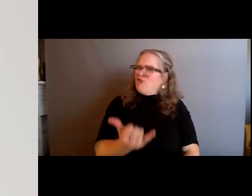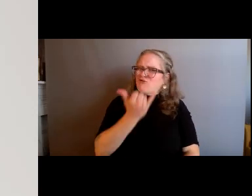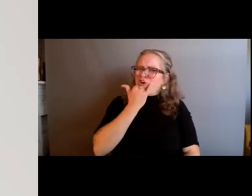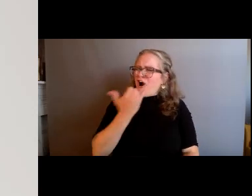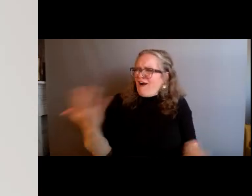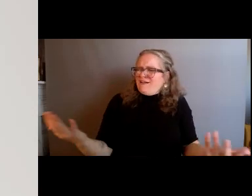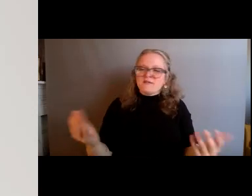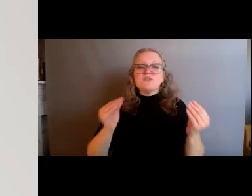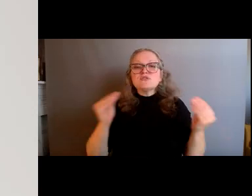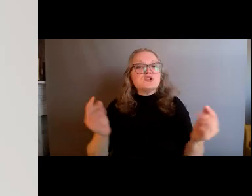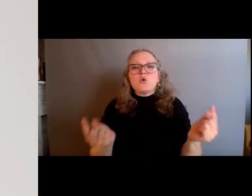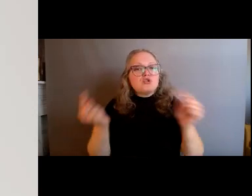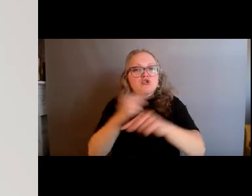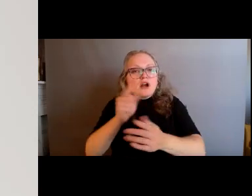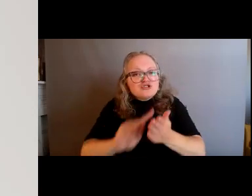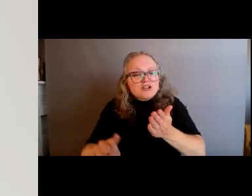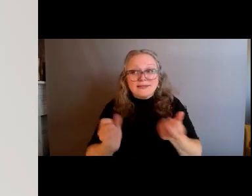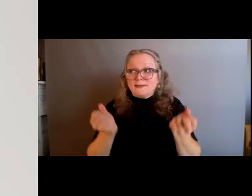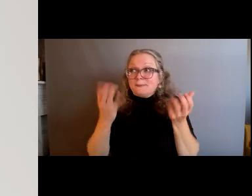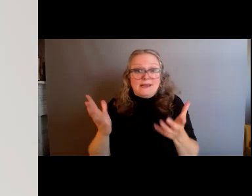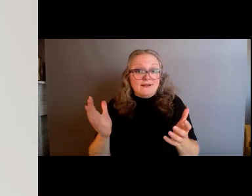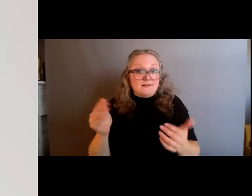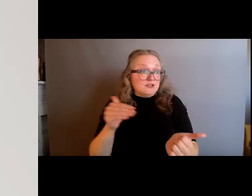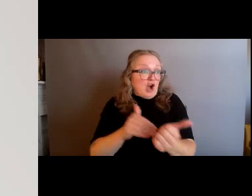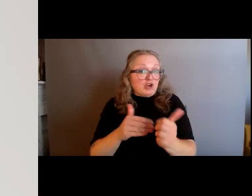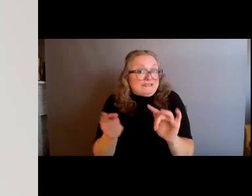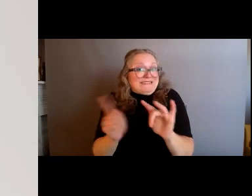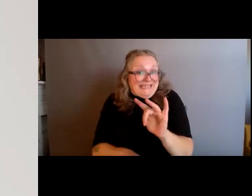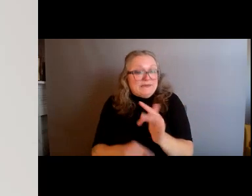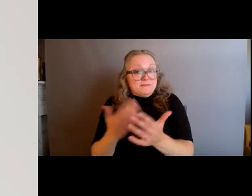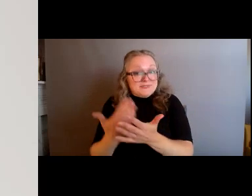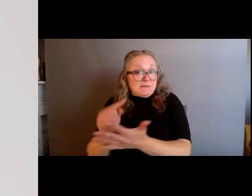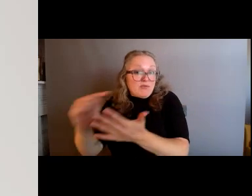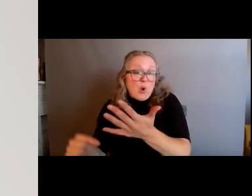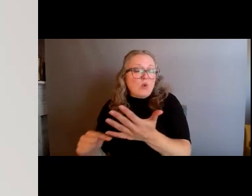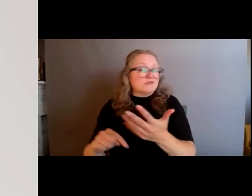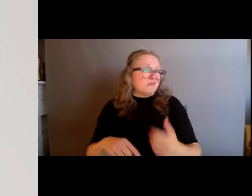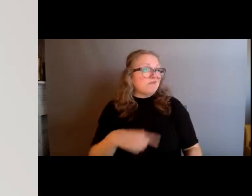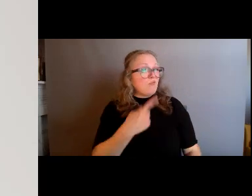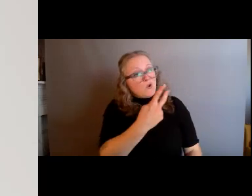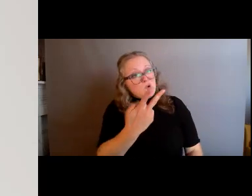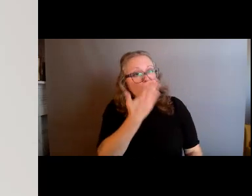A lot of people don't even do some of these. But the most of it though, I mean I don't